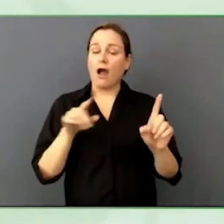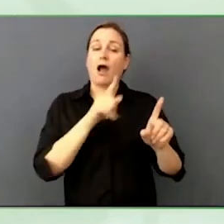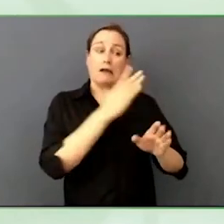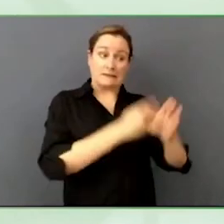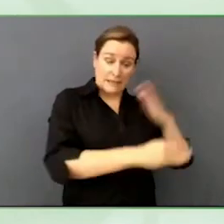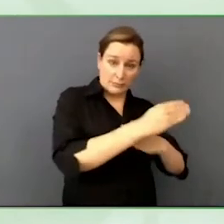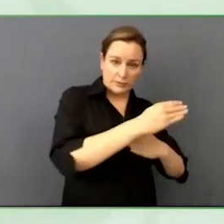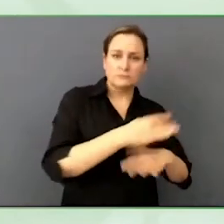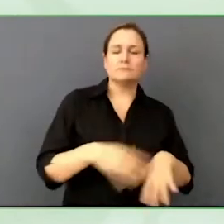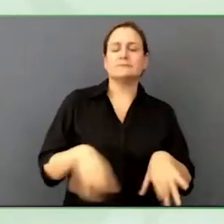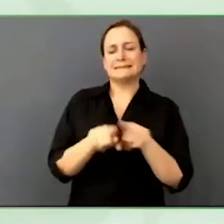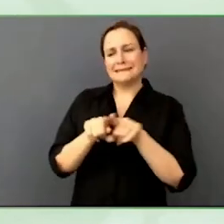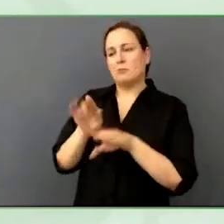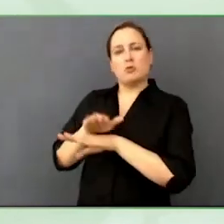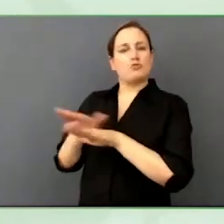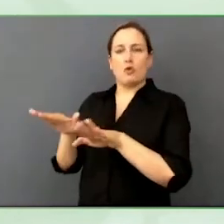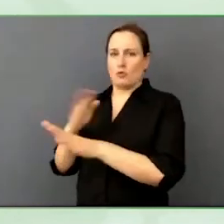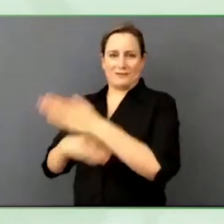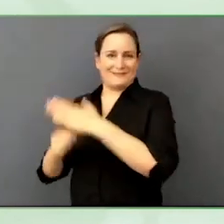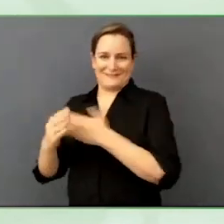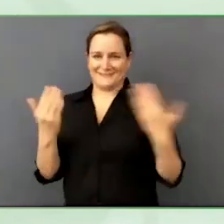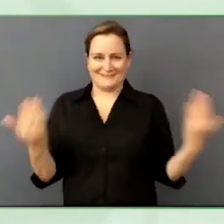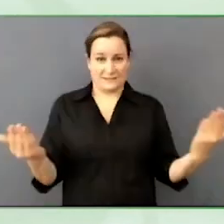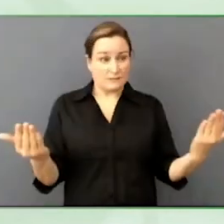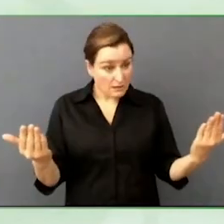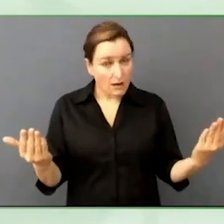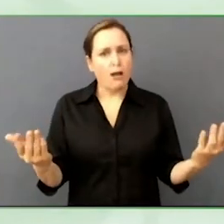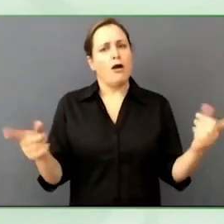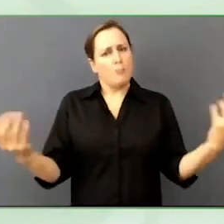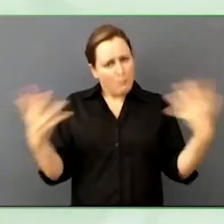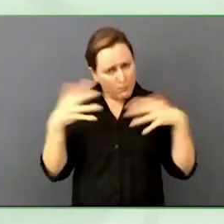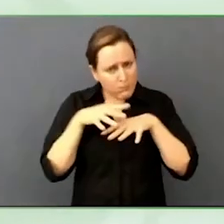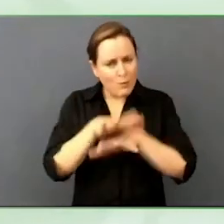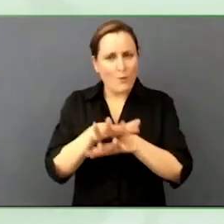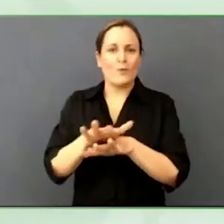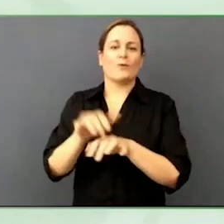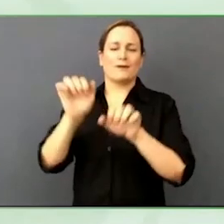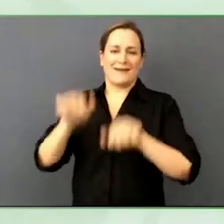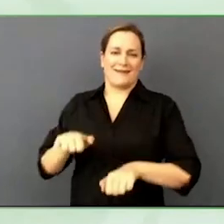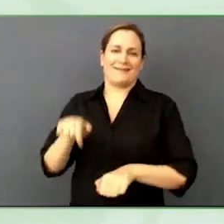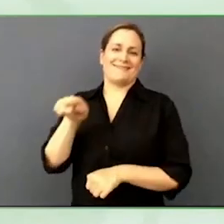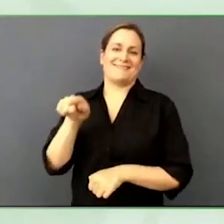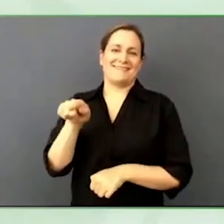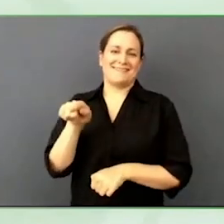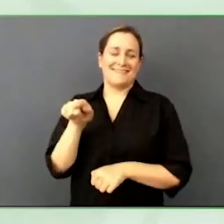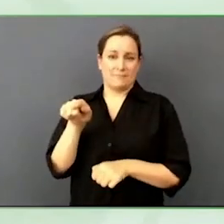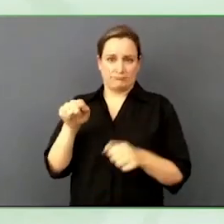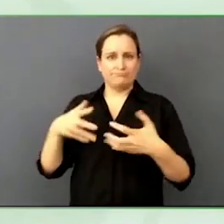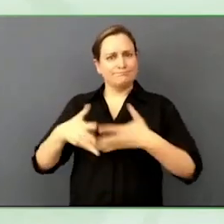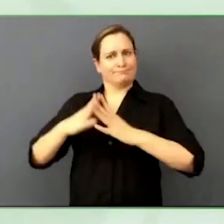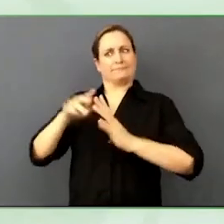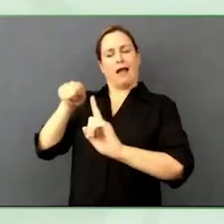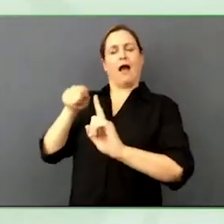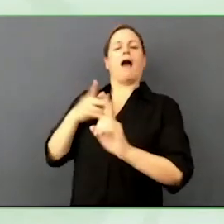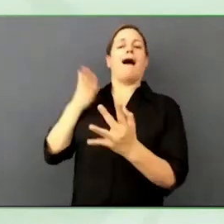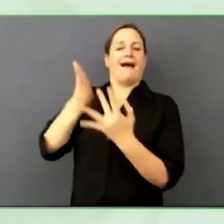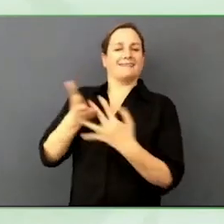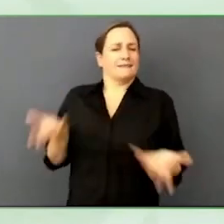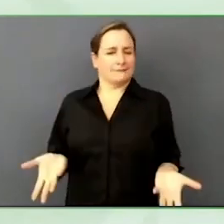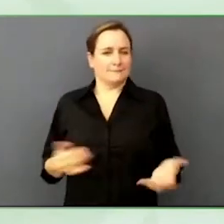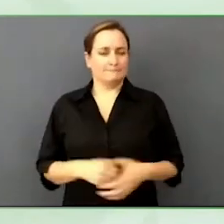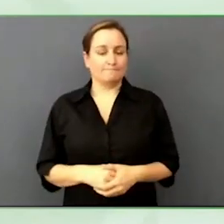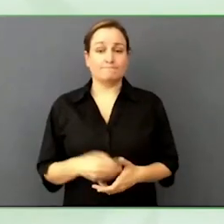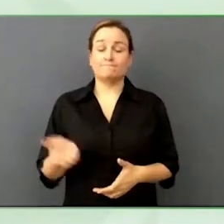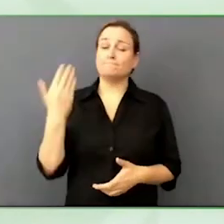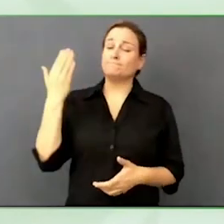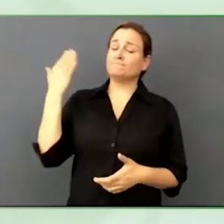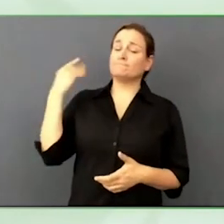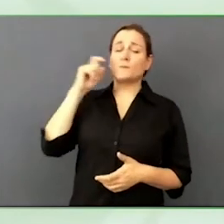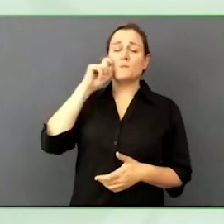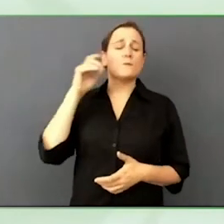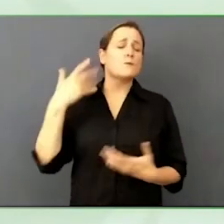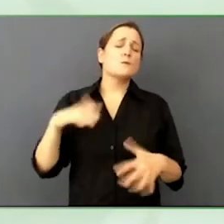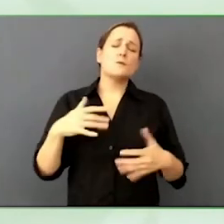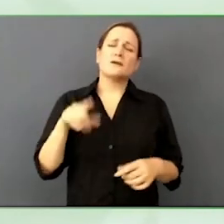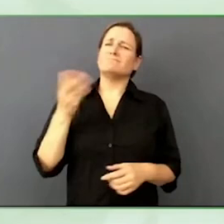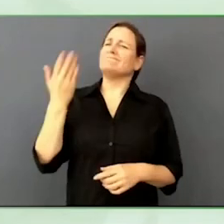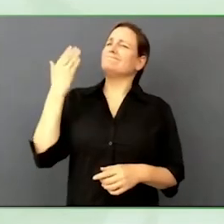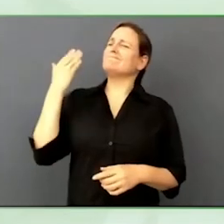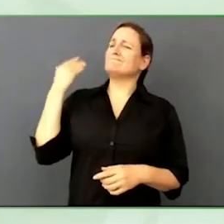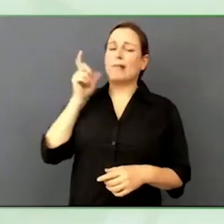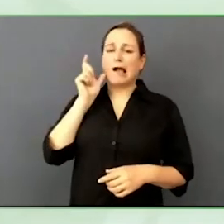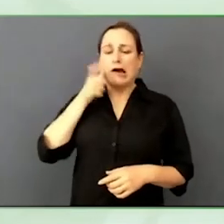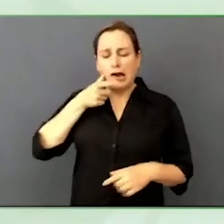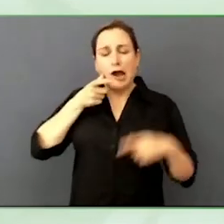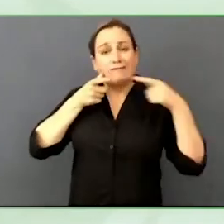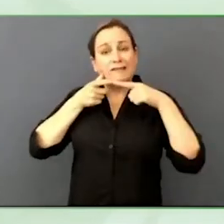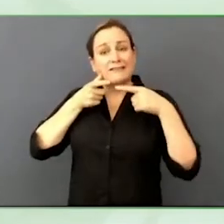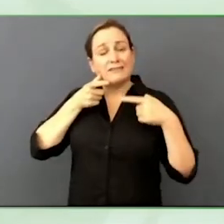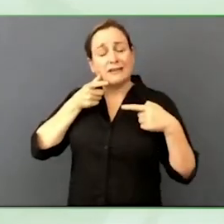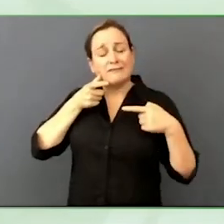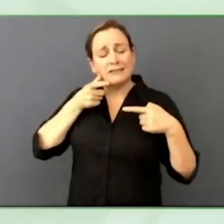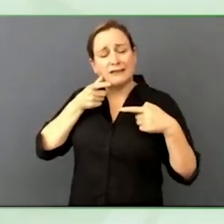I mentioned Dragon speech it is a speech to text program has up a lot